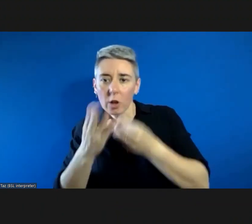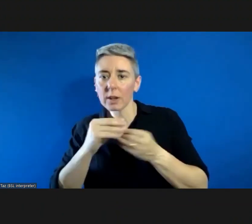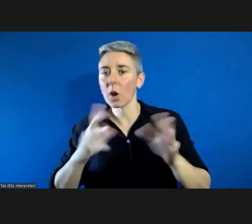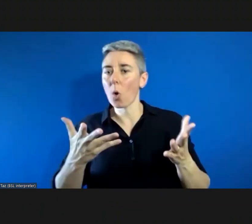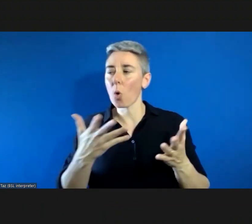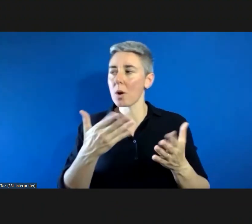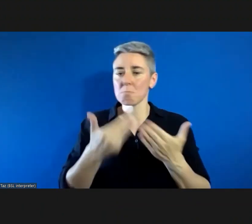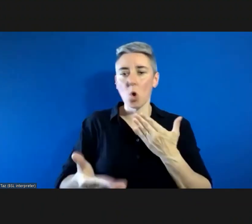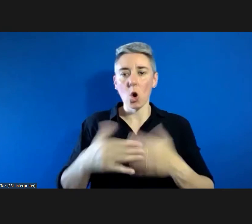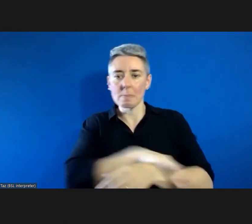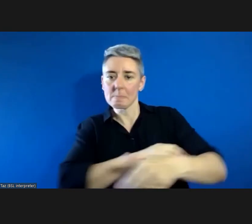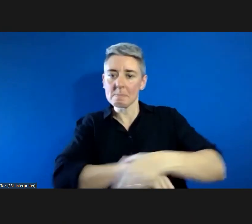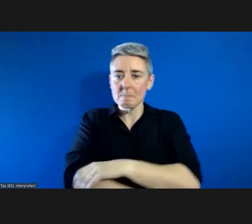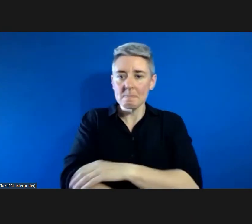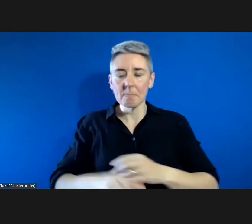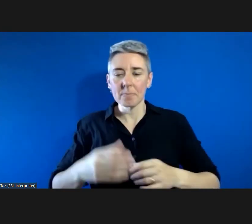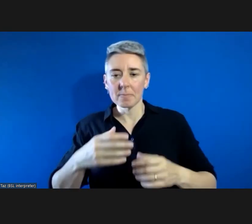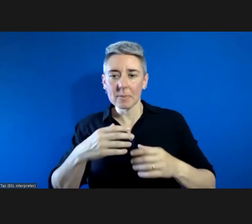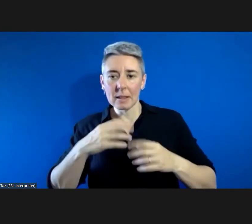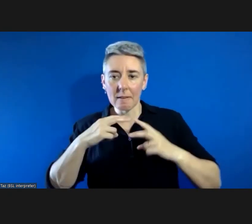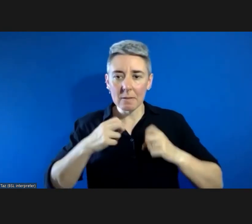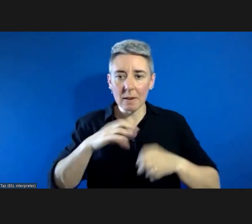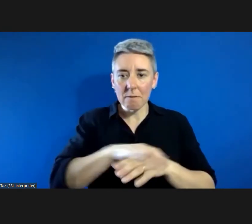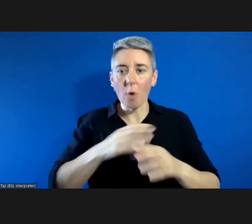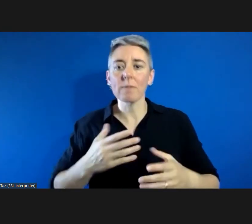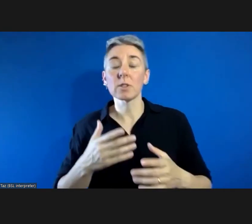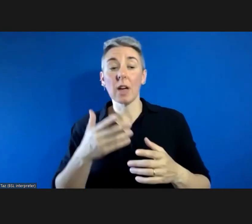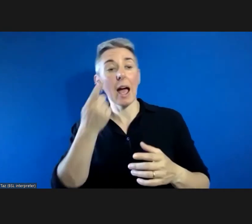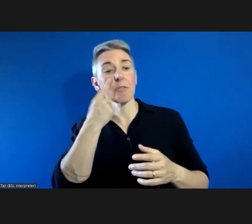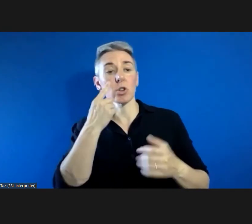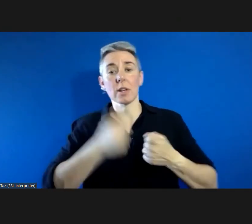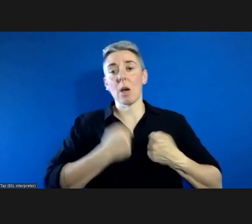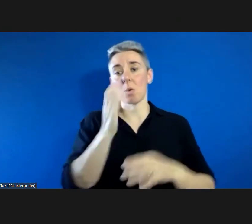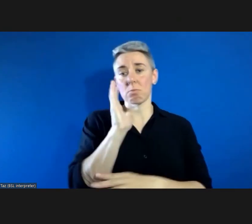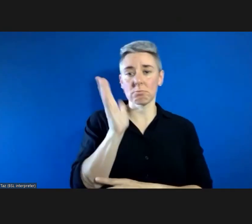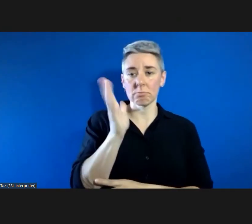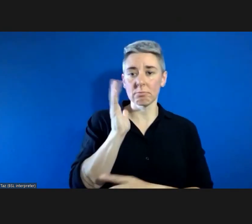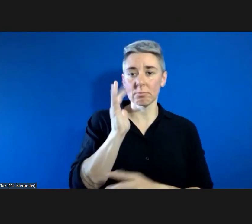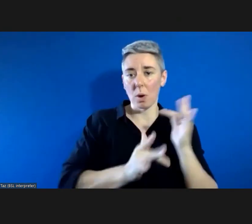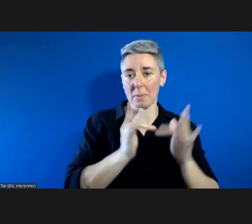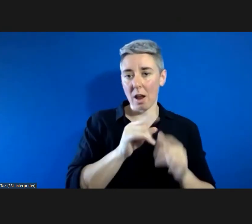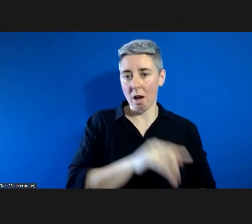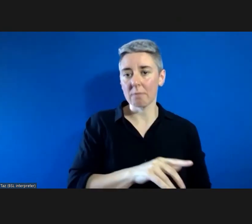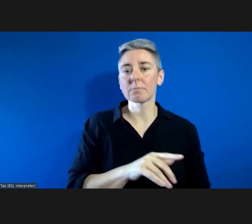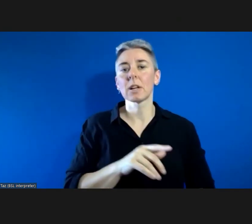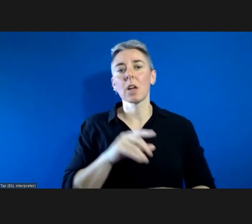to have a look at that webinar as well. And we'll be looking to put on similar events going forward.